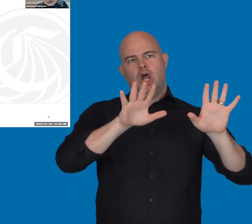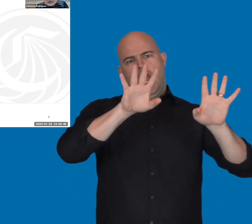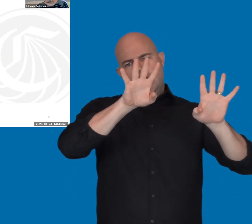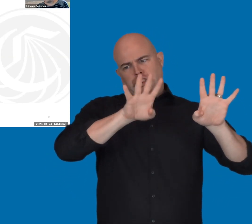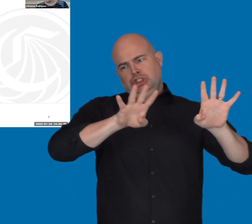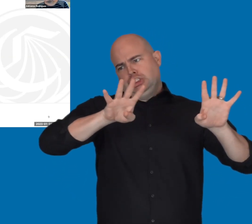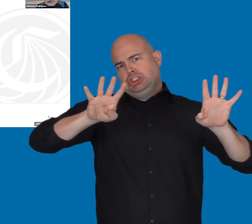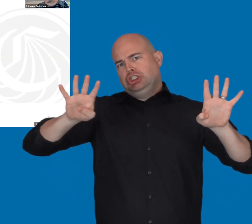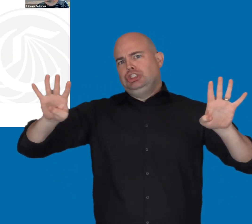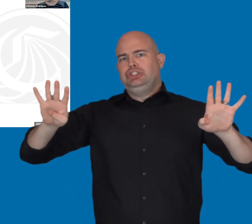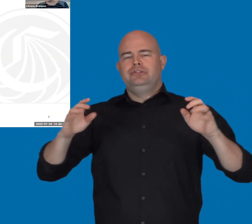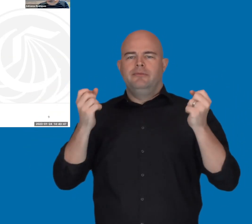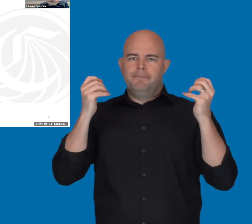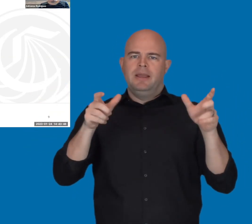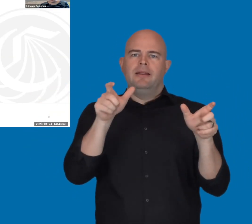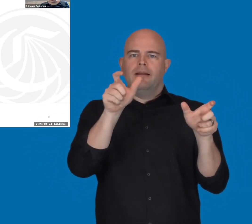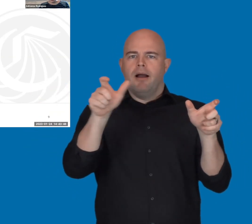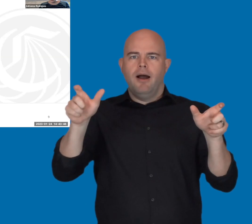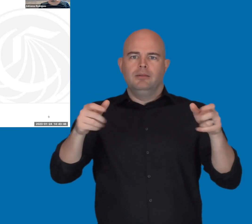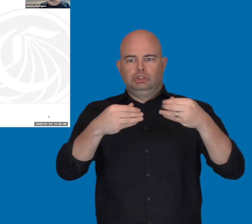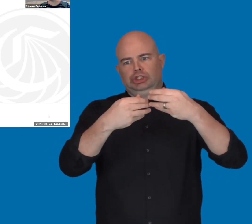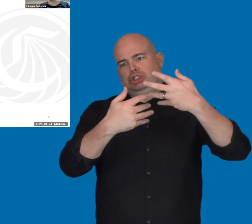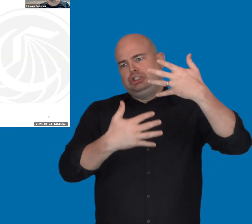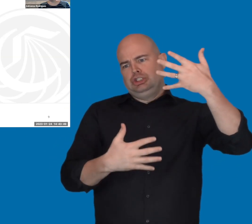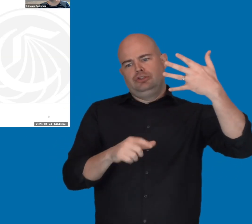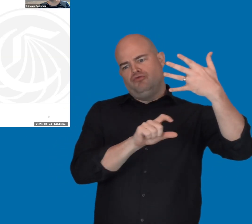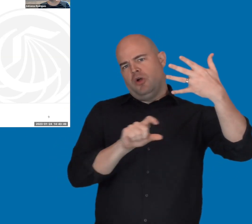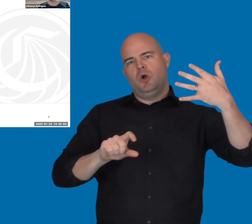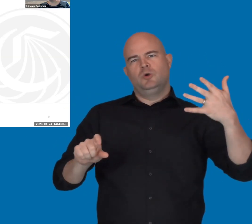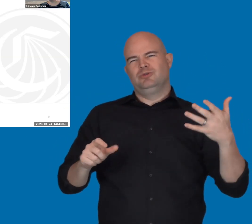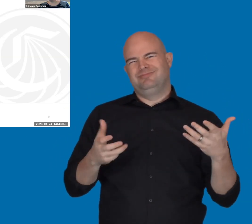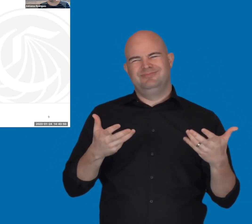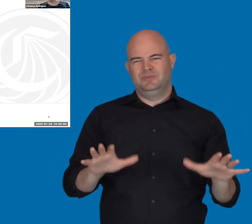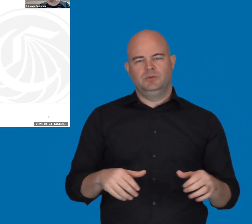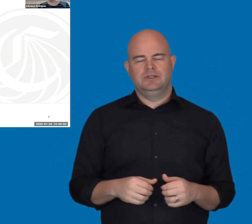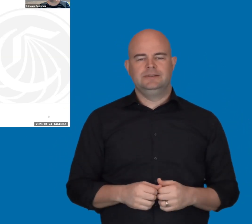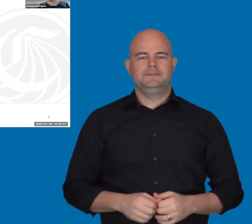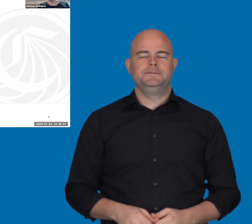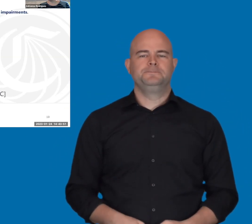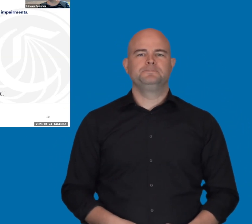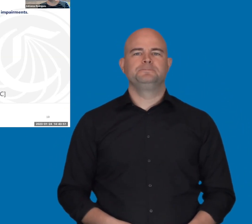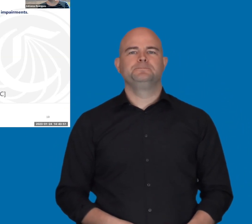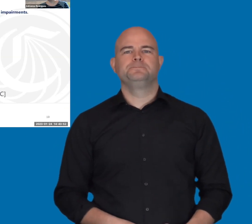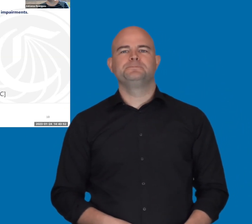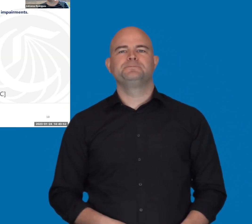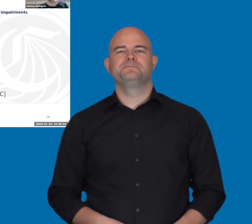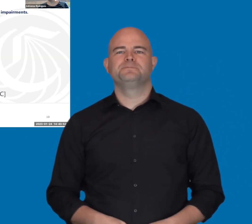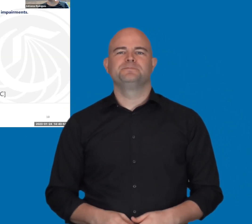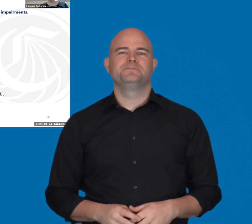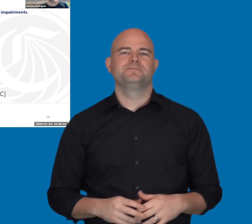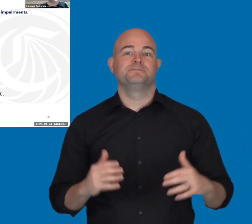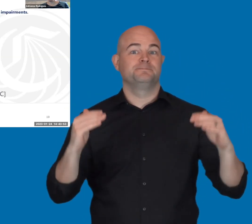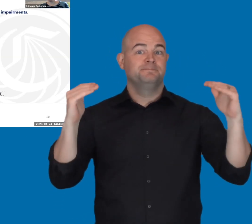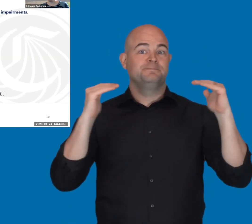with how many columns and rows your table has. All right, so Closed Captioning.